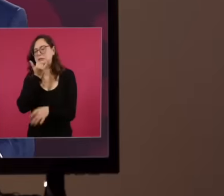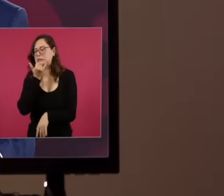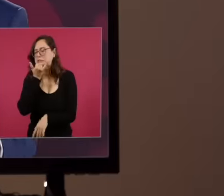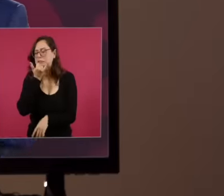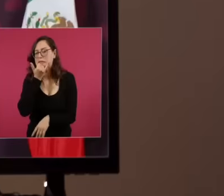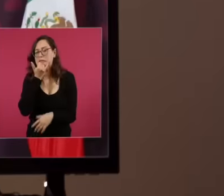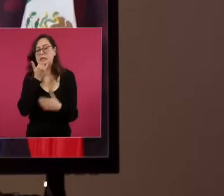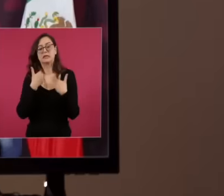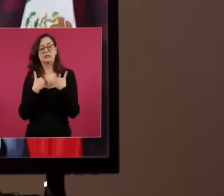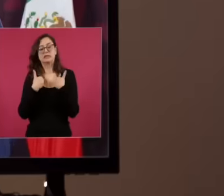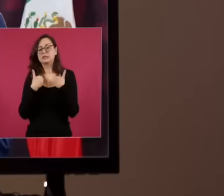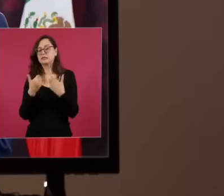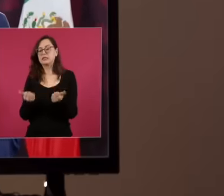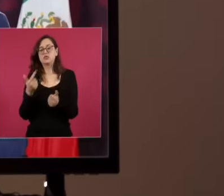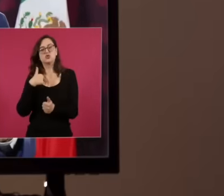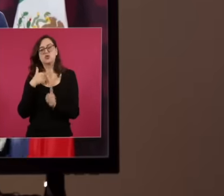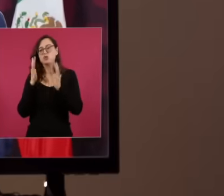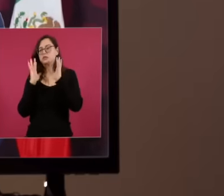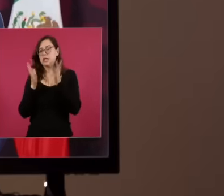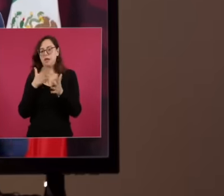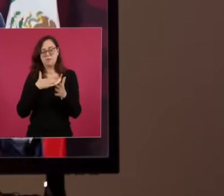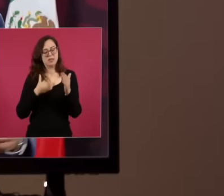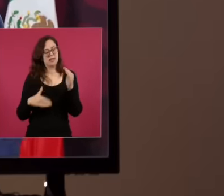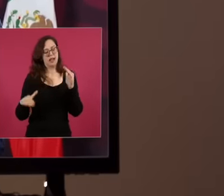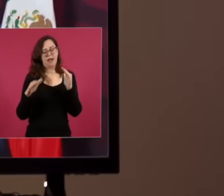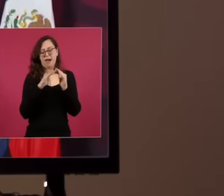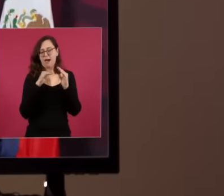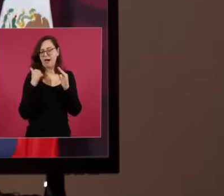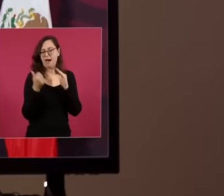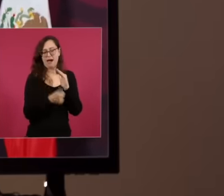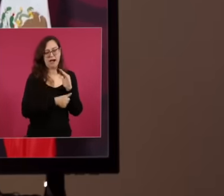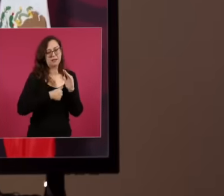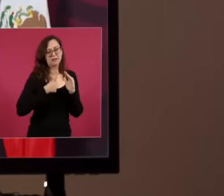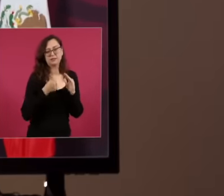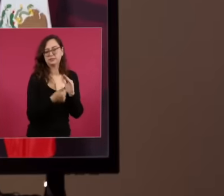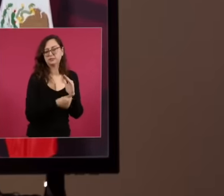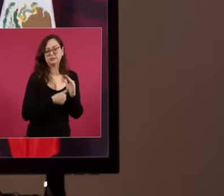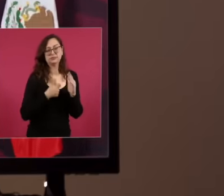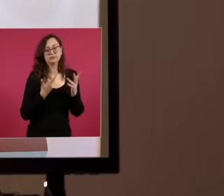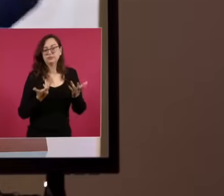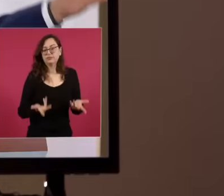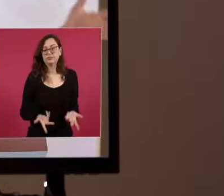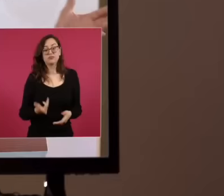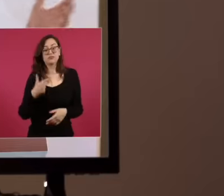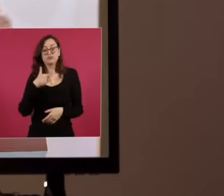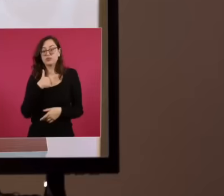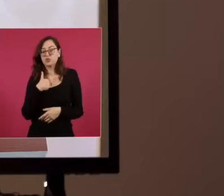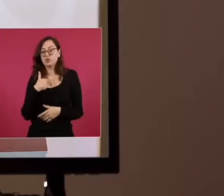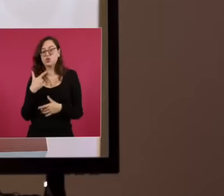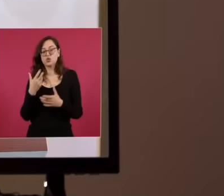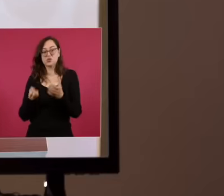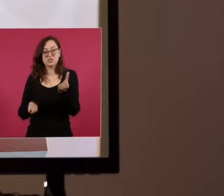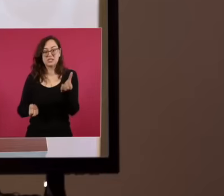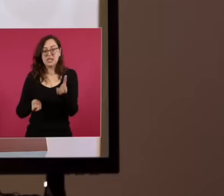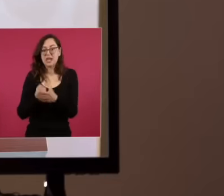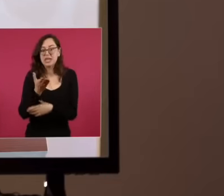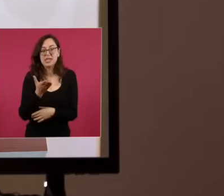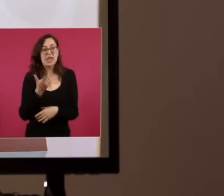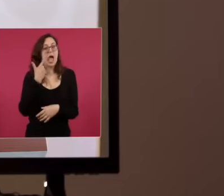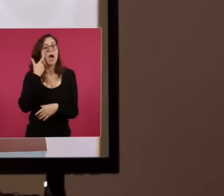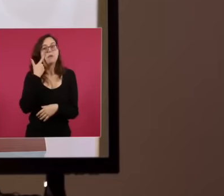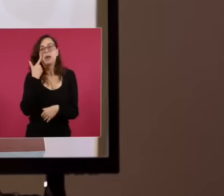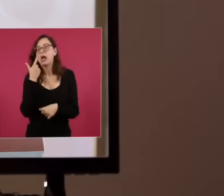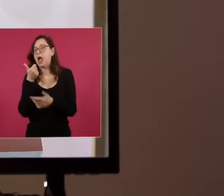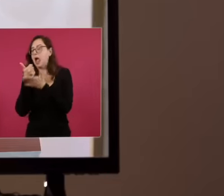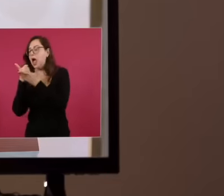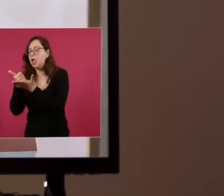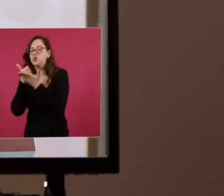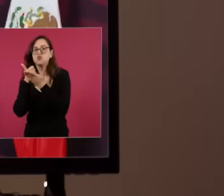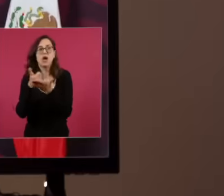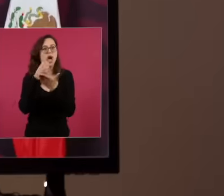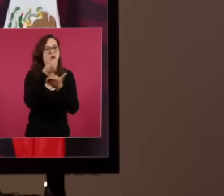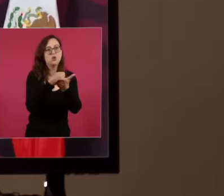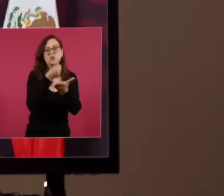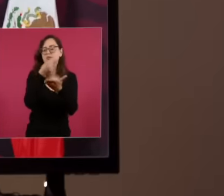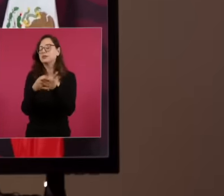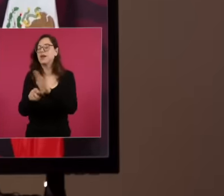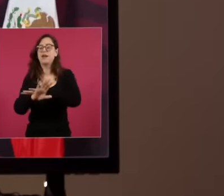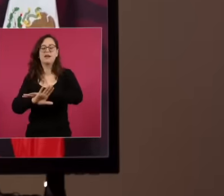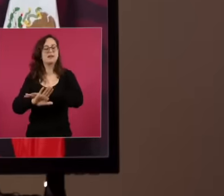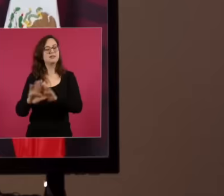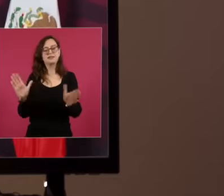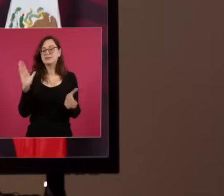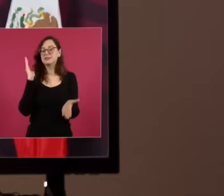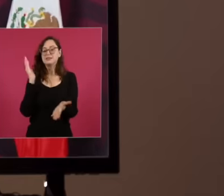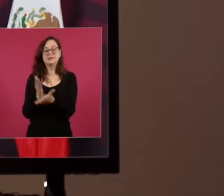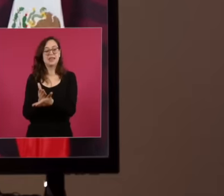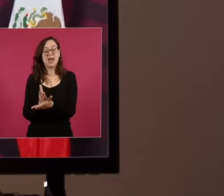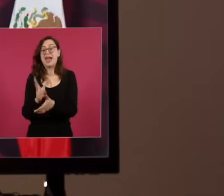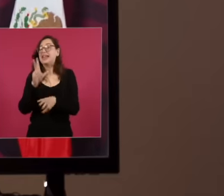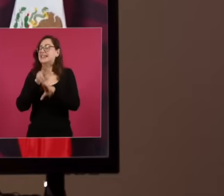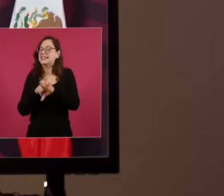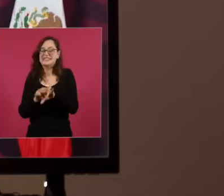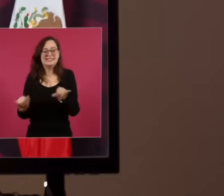I'm not going to be able to help you see this, recommend me, I'm not going to be